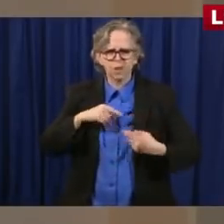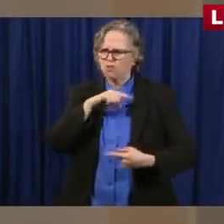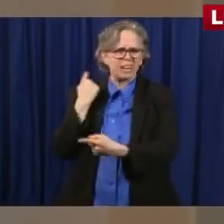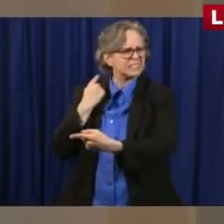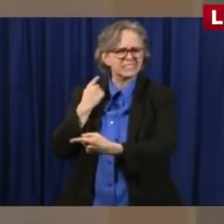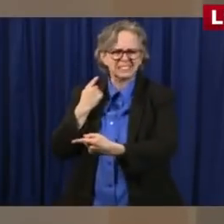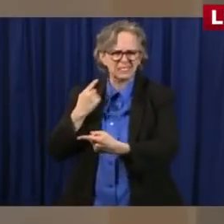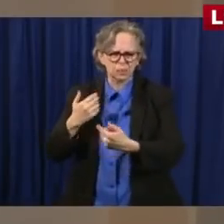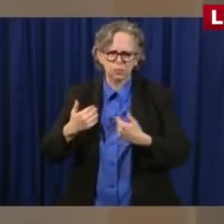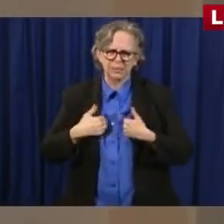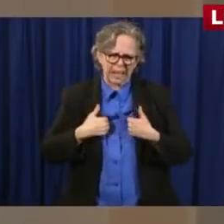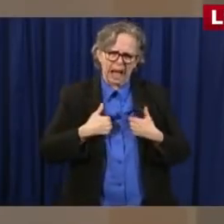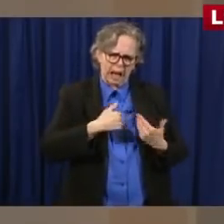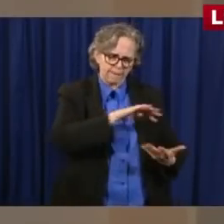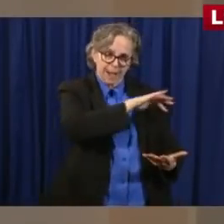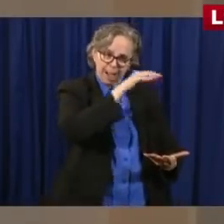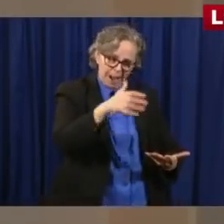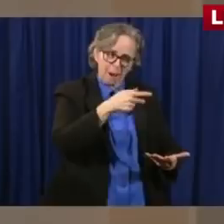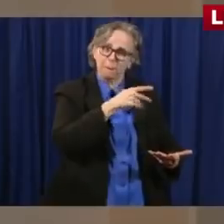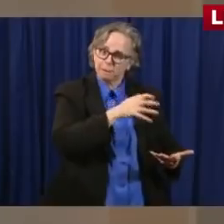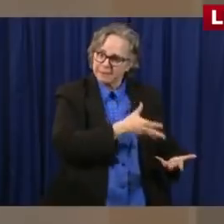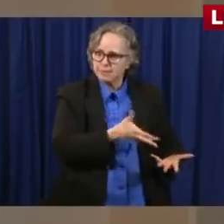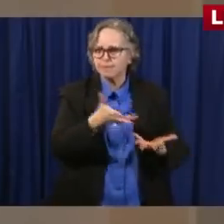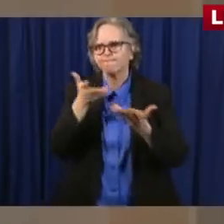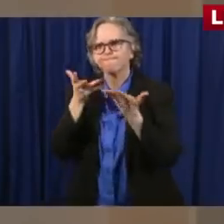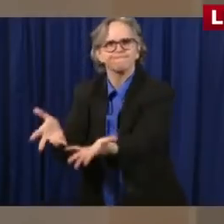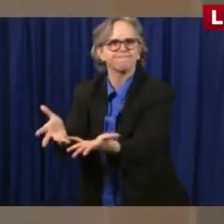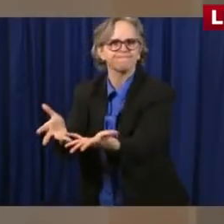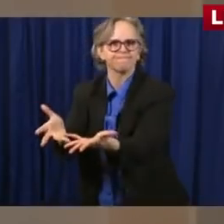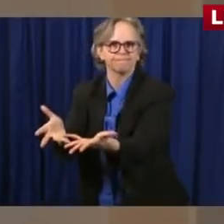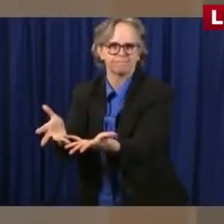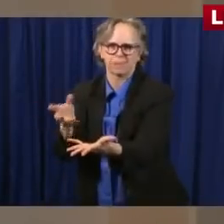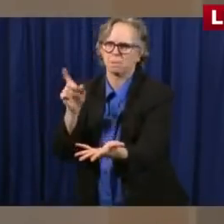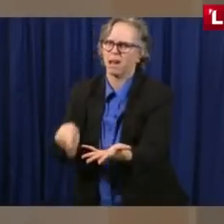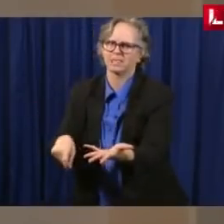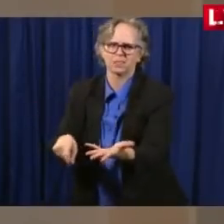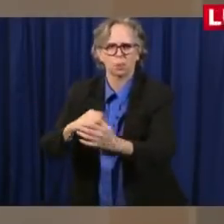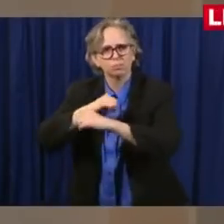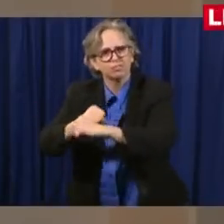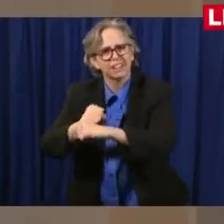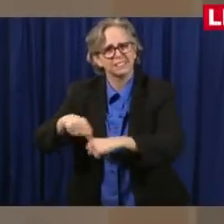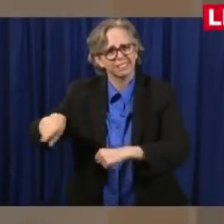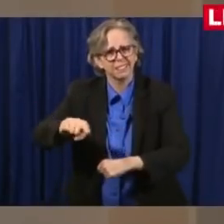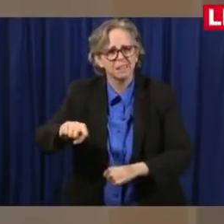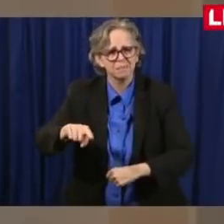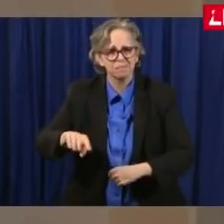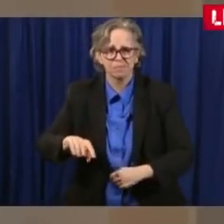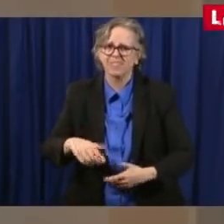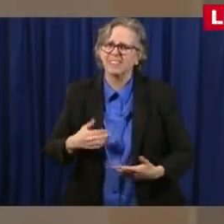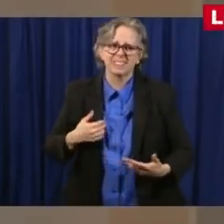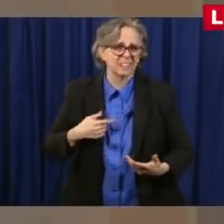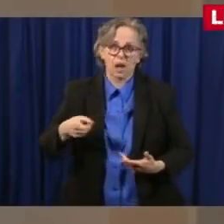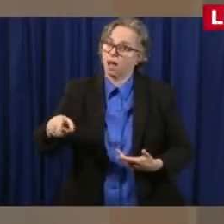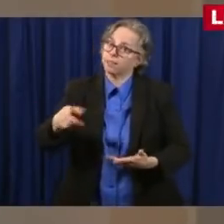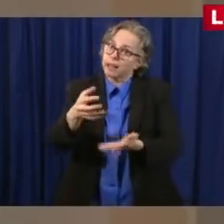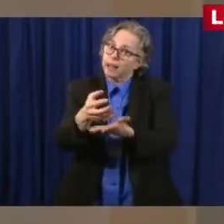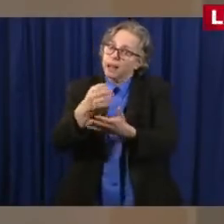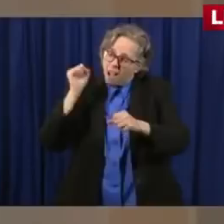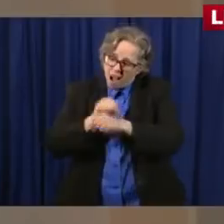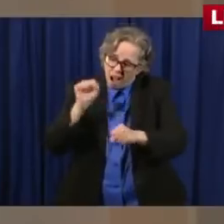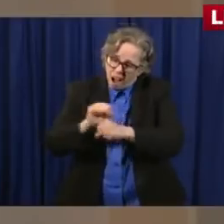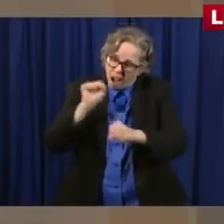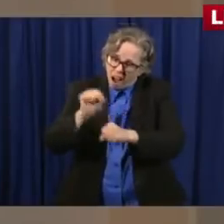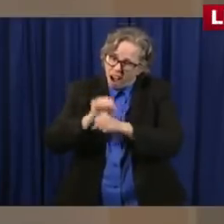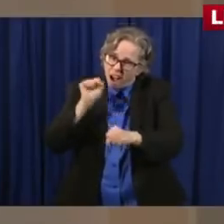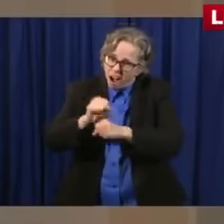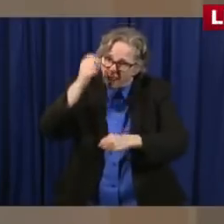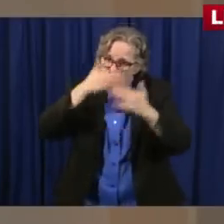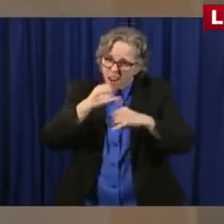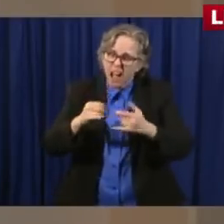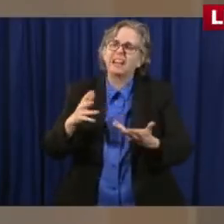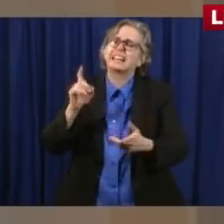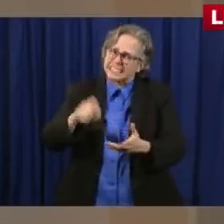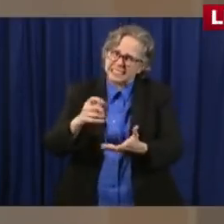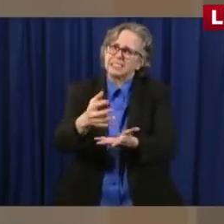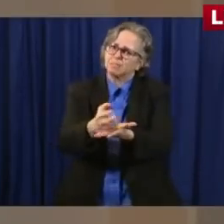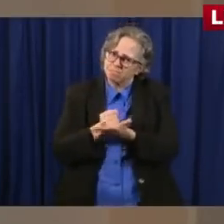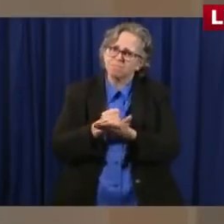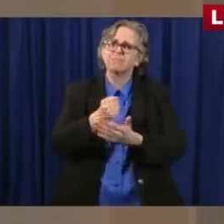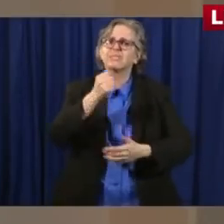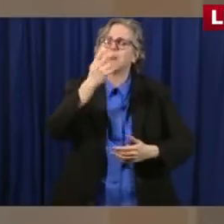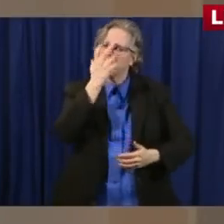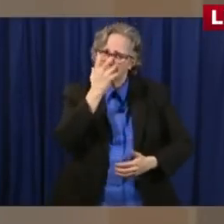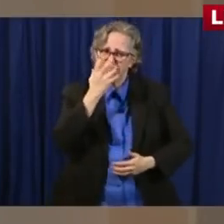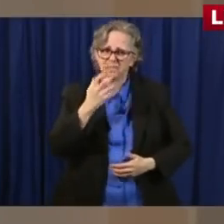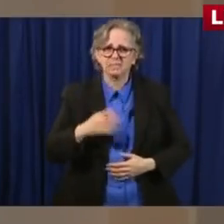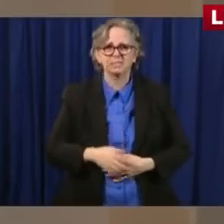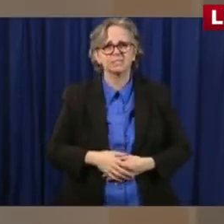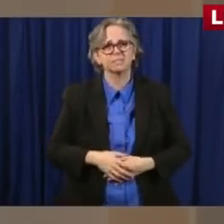WE CANNOT OPEN THINGS UP AND PUT MORE PEOPLE IN JEOPARDY UNTIL WE HAVE THE PROTECTIVE EQUIPMENT THAT WILL GIVE THEM A SENSE OF COMFORT AND PROTECTION THAT THEY DESERVE AS THEY ARE WORKING AND